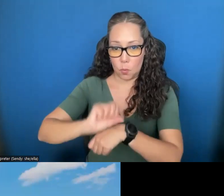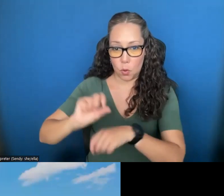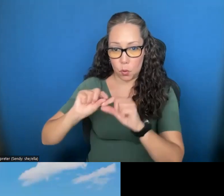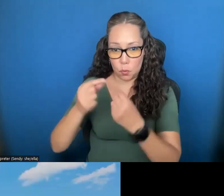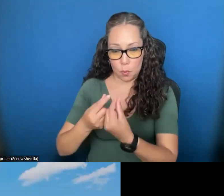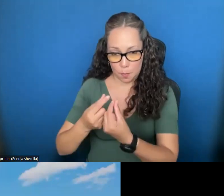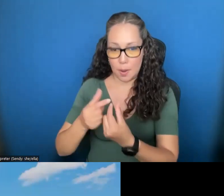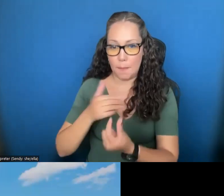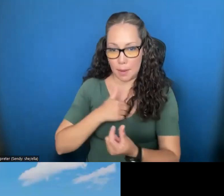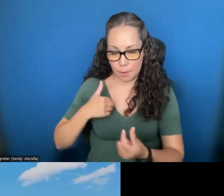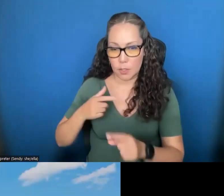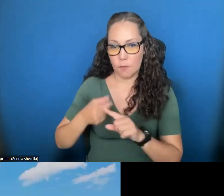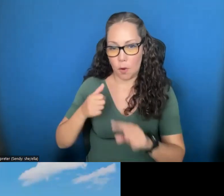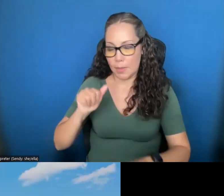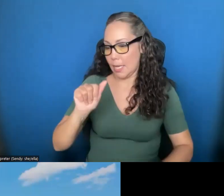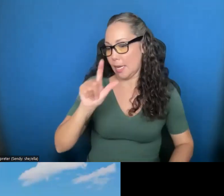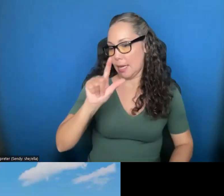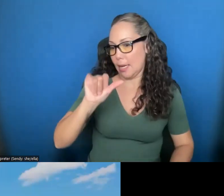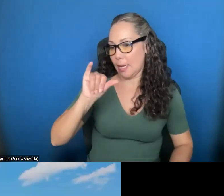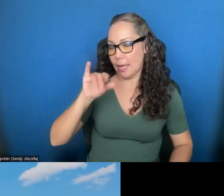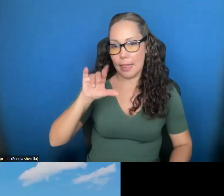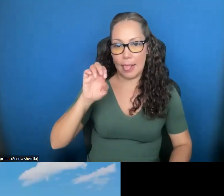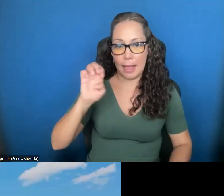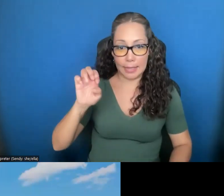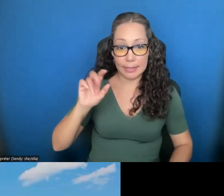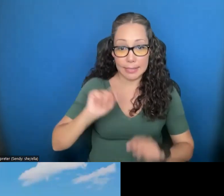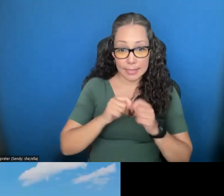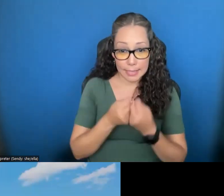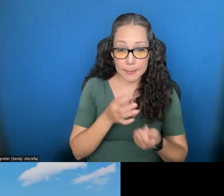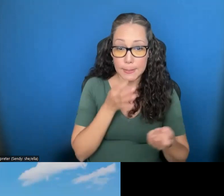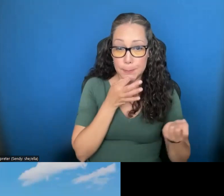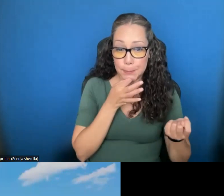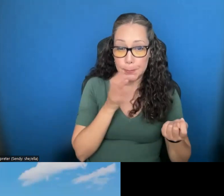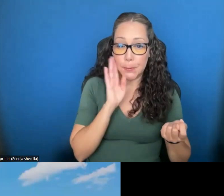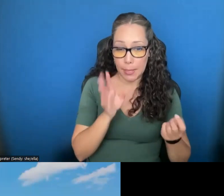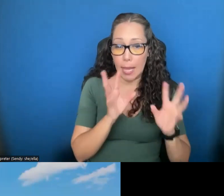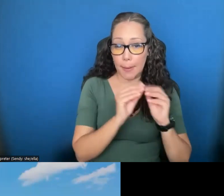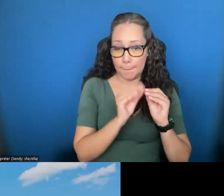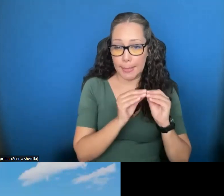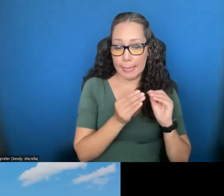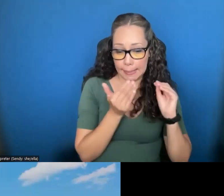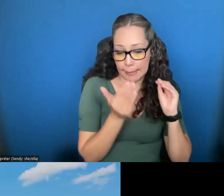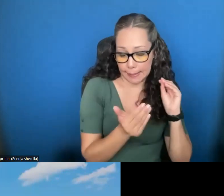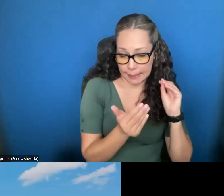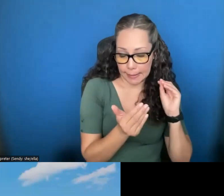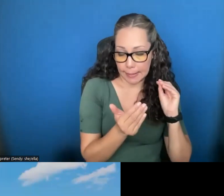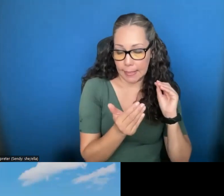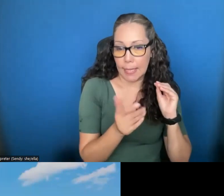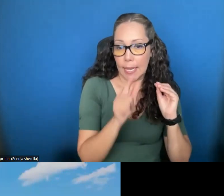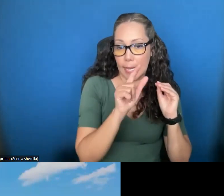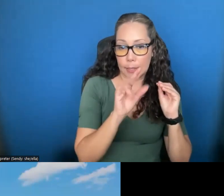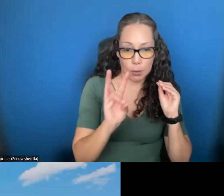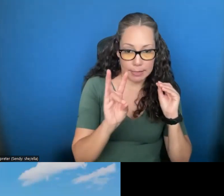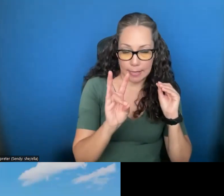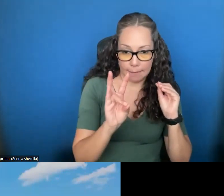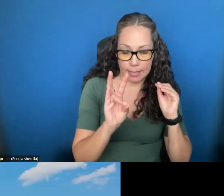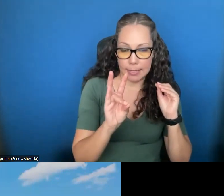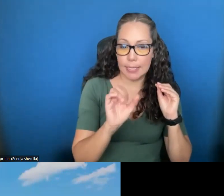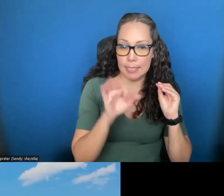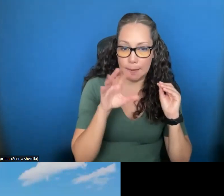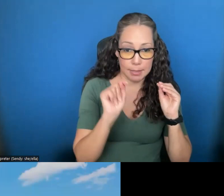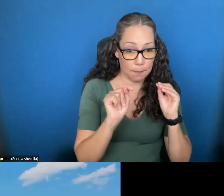team in fact there is an upcoming meeting on uh uh the 27th September 27th I guess that's